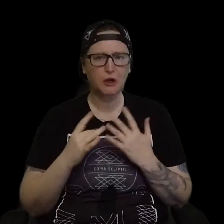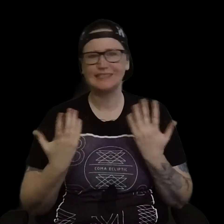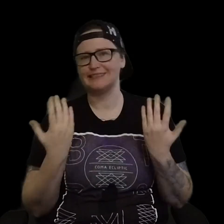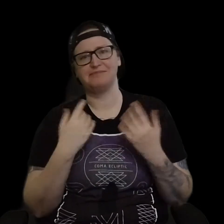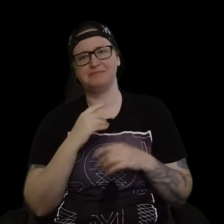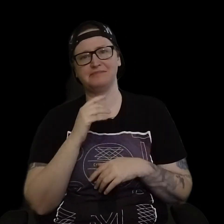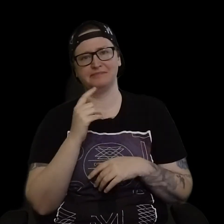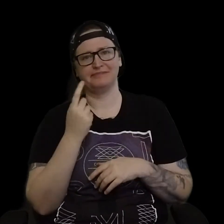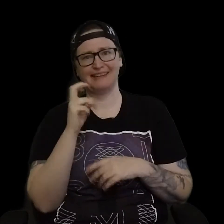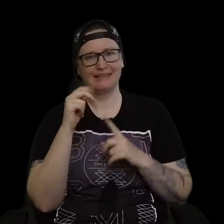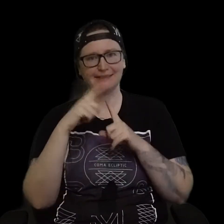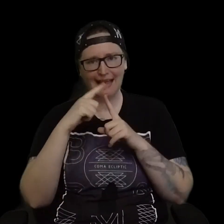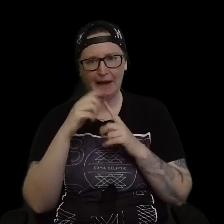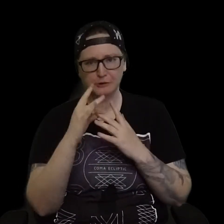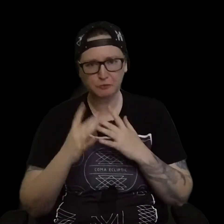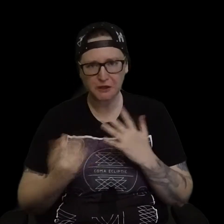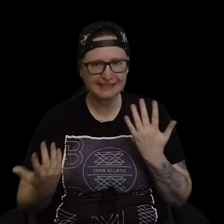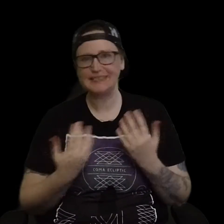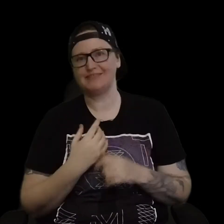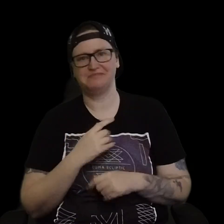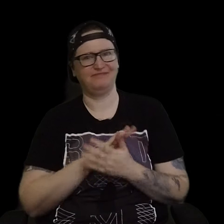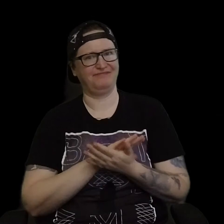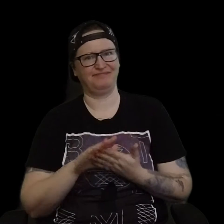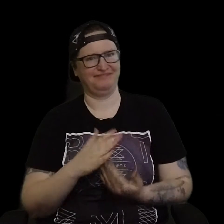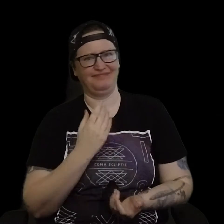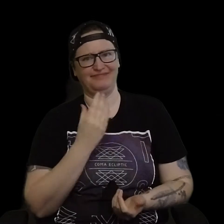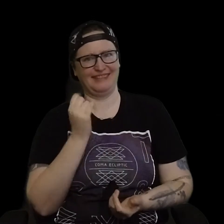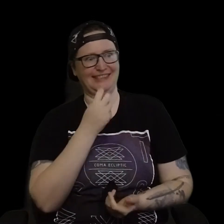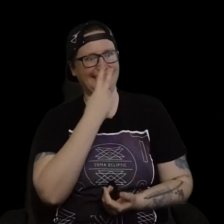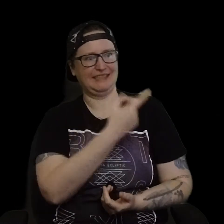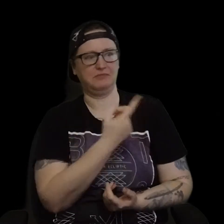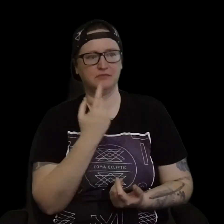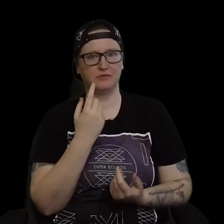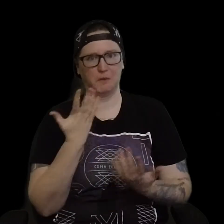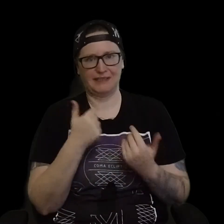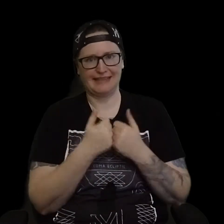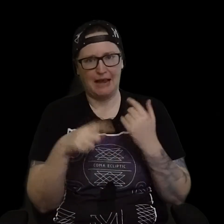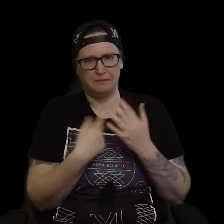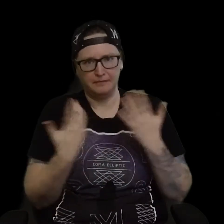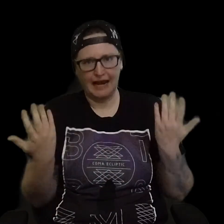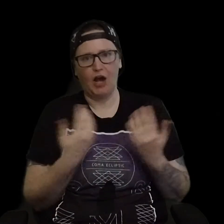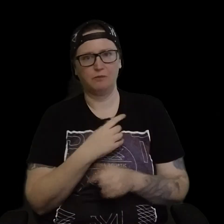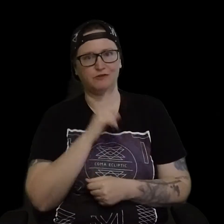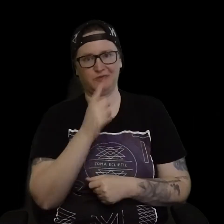I like their color choices the different type choices just everything as you can see this tells